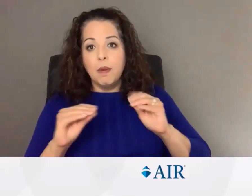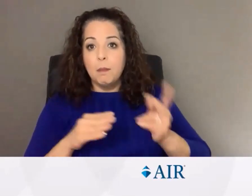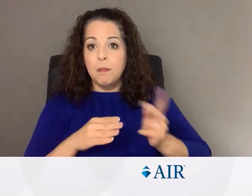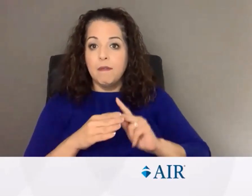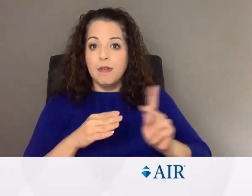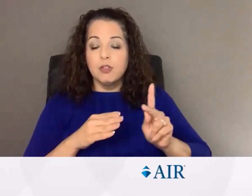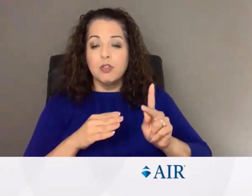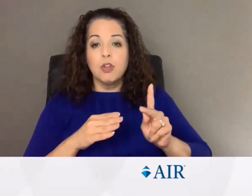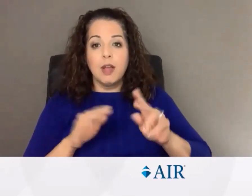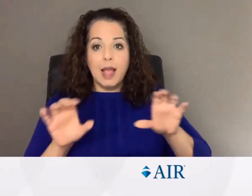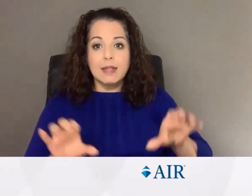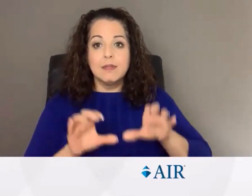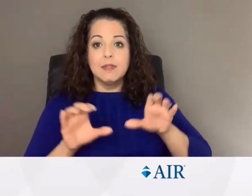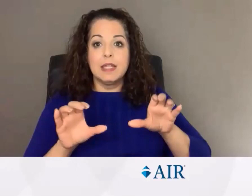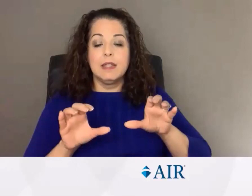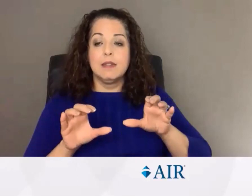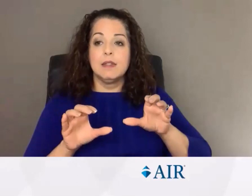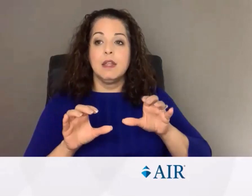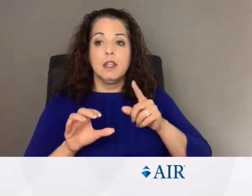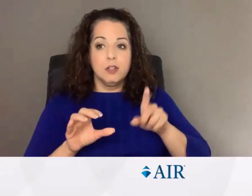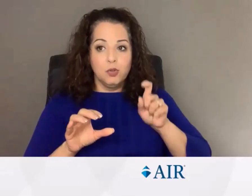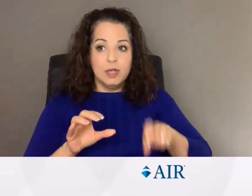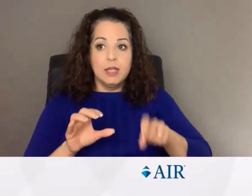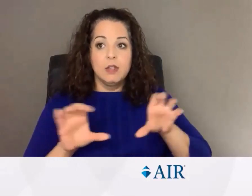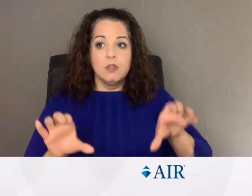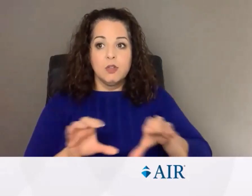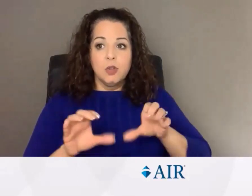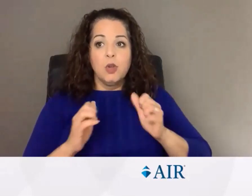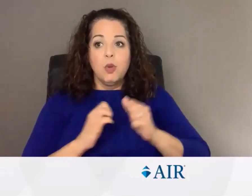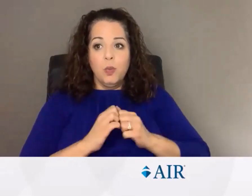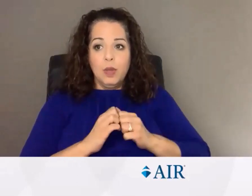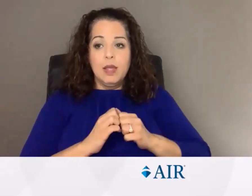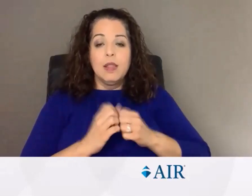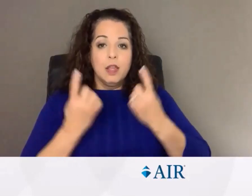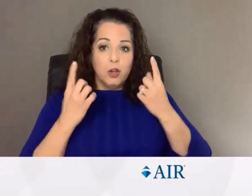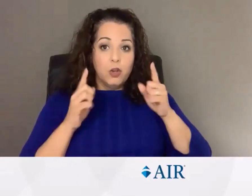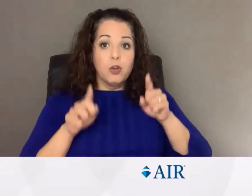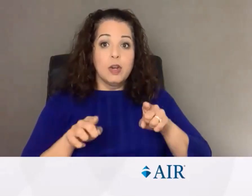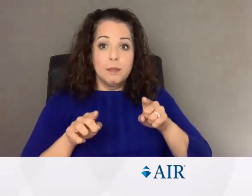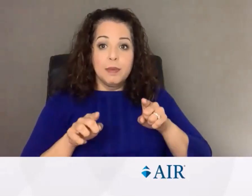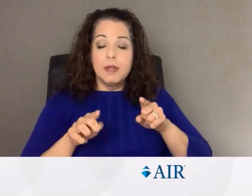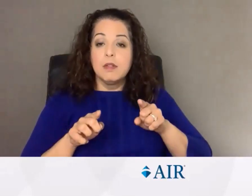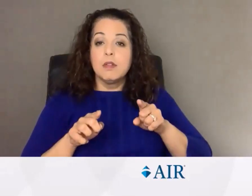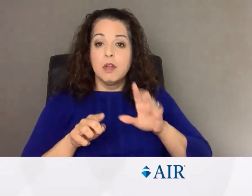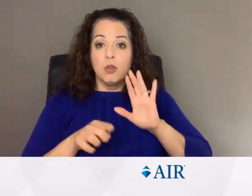activities that you need to do with an agreement in your organization.